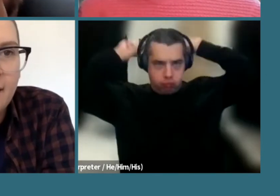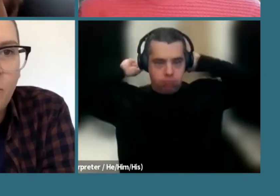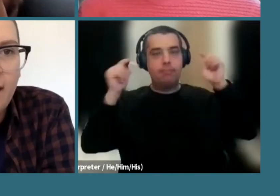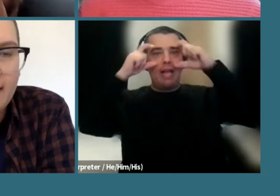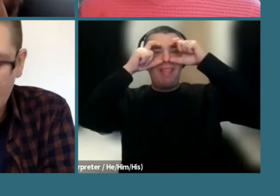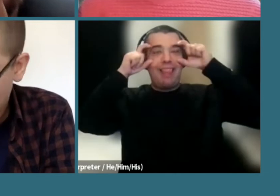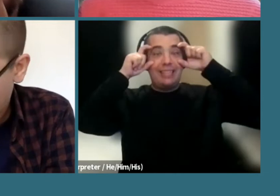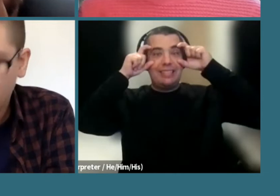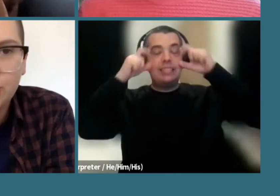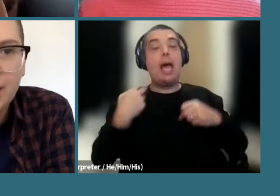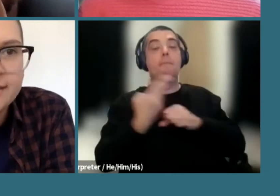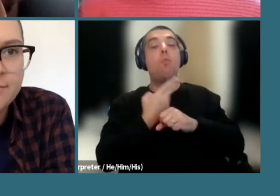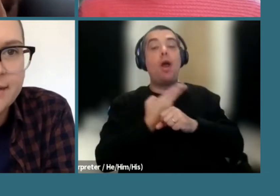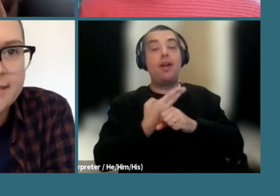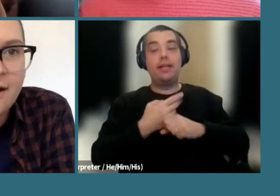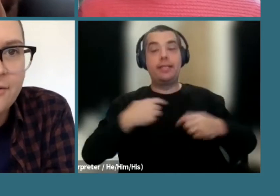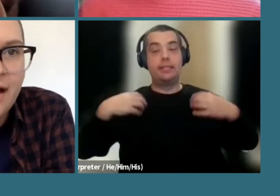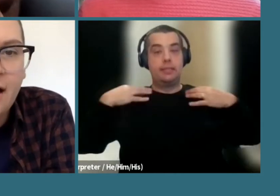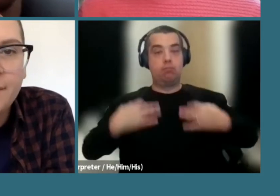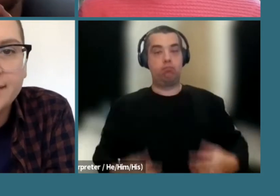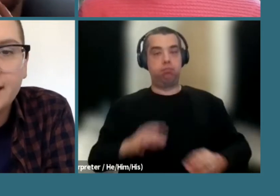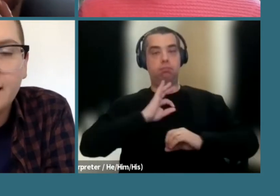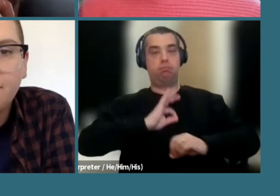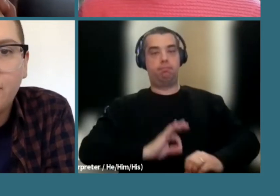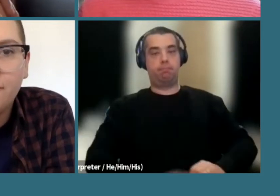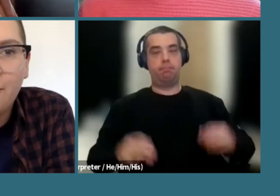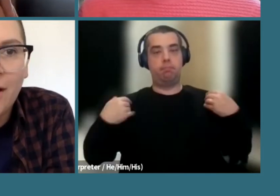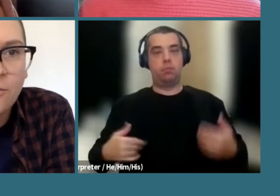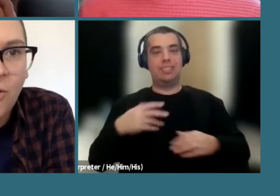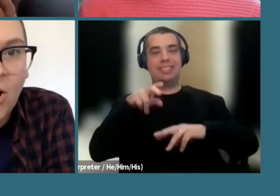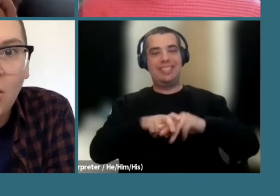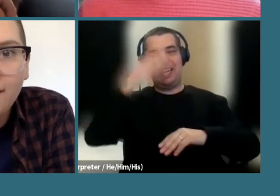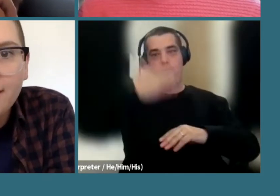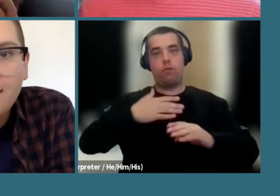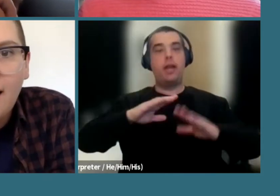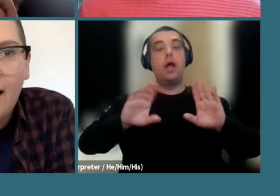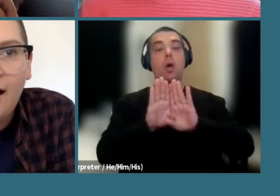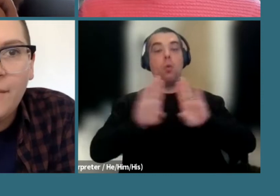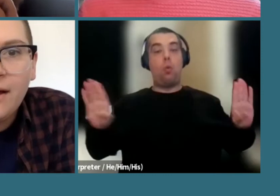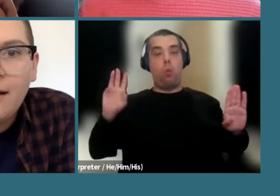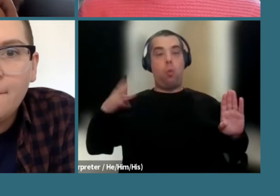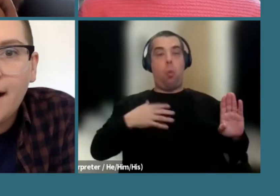I'm wearing a checked button down and sitting in front of a white wall.